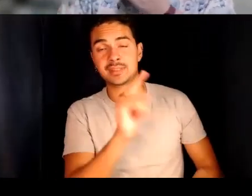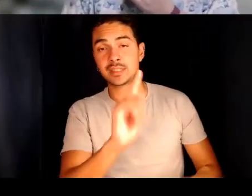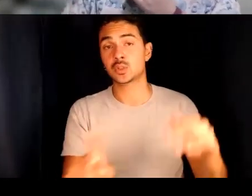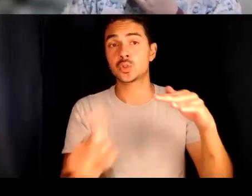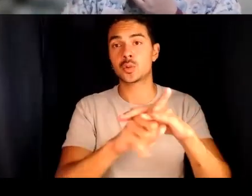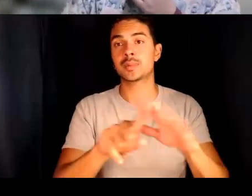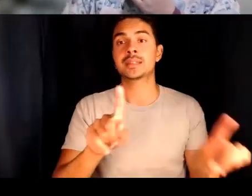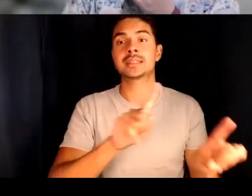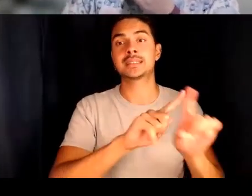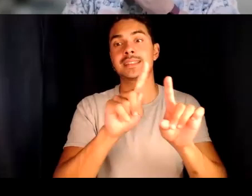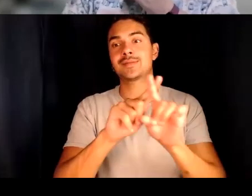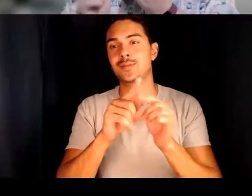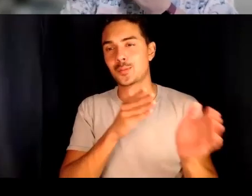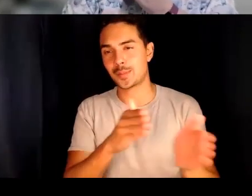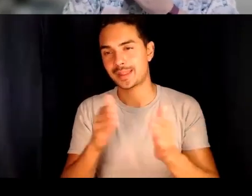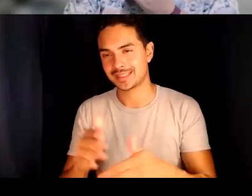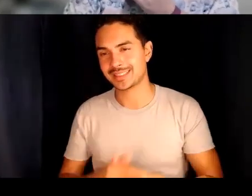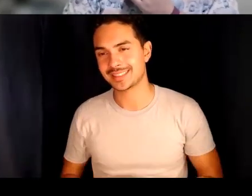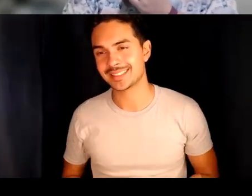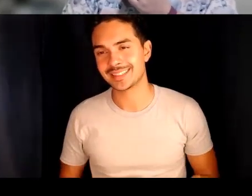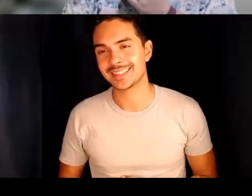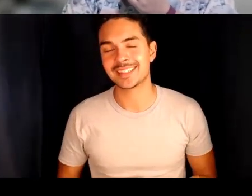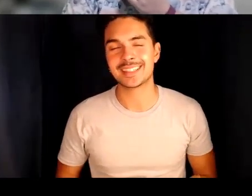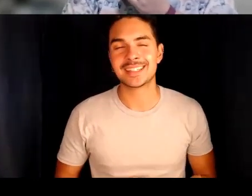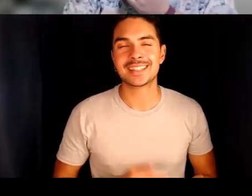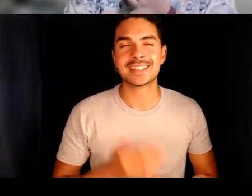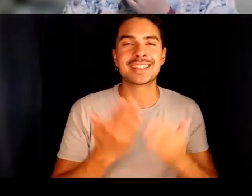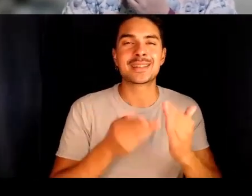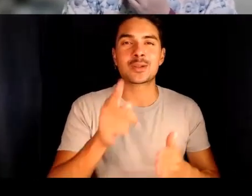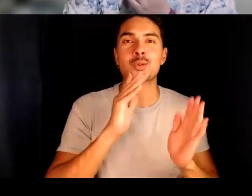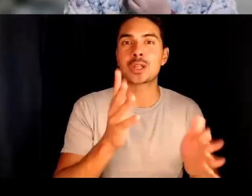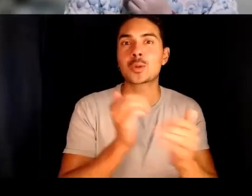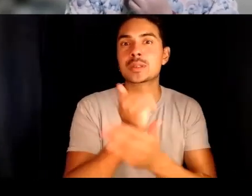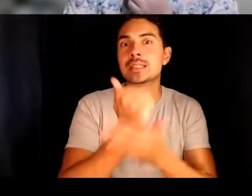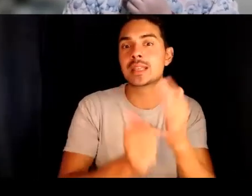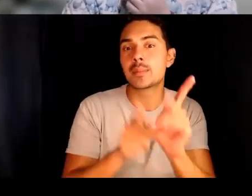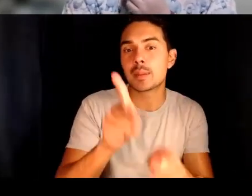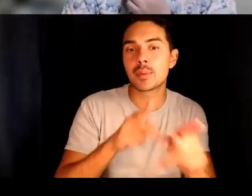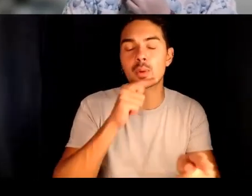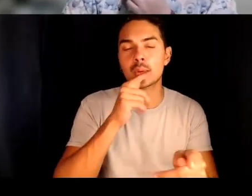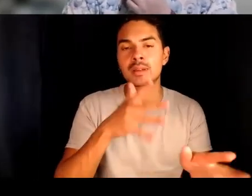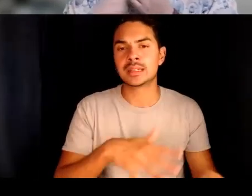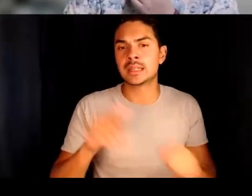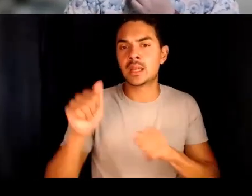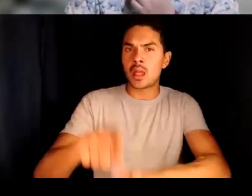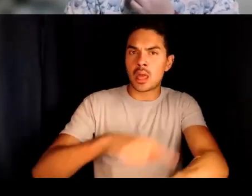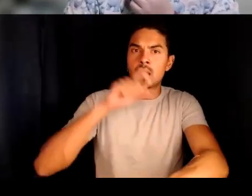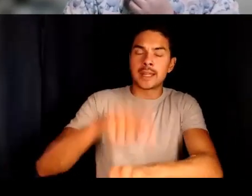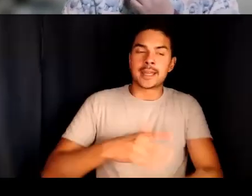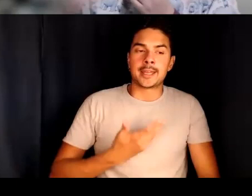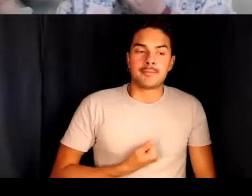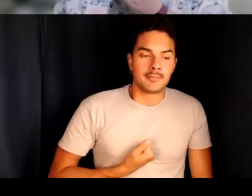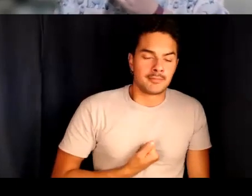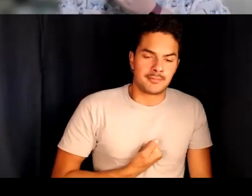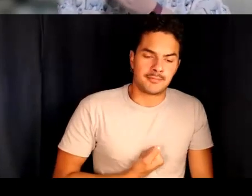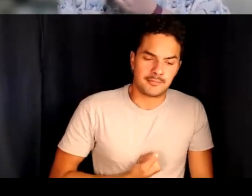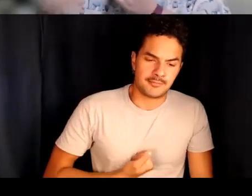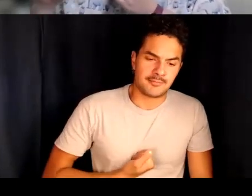they may be, you're gonna talk to some people who take a really long time to ever tell you anything if they ever do. And you're gonna talk to some people